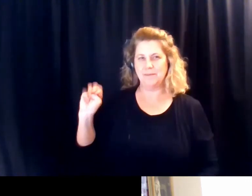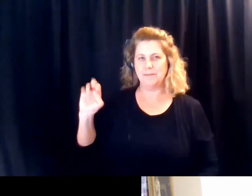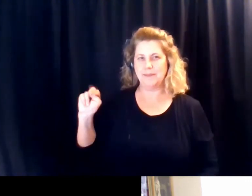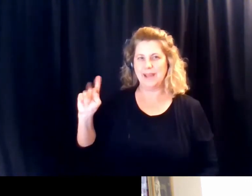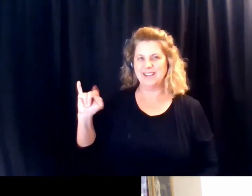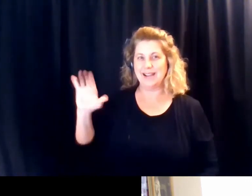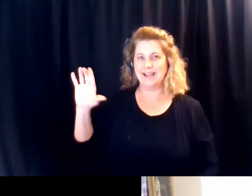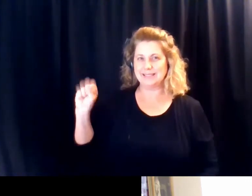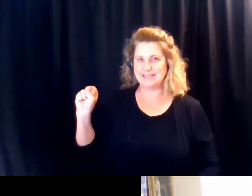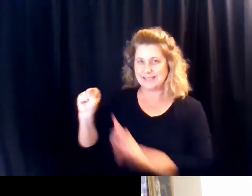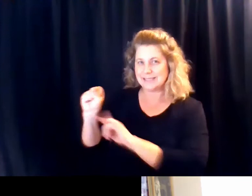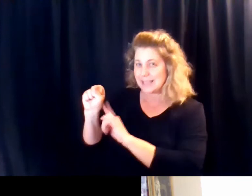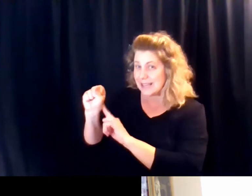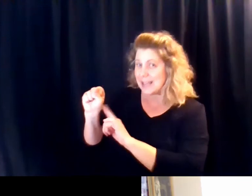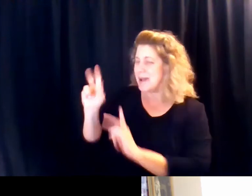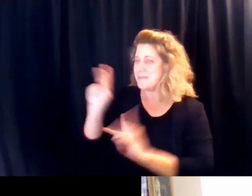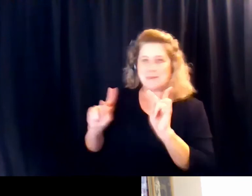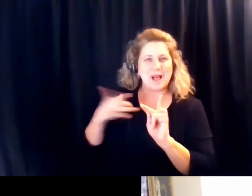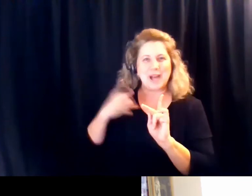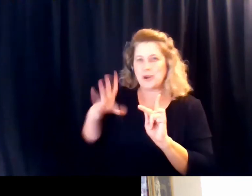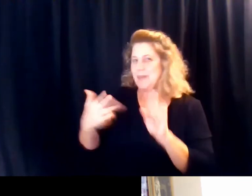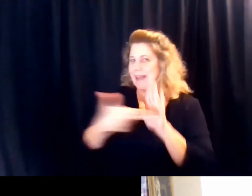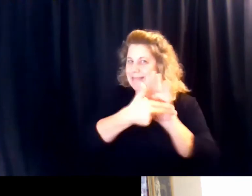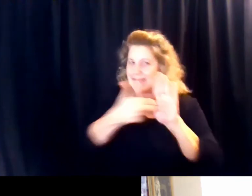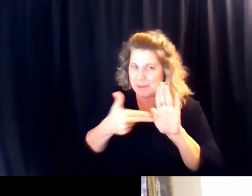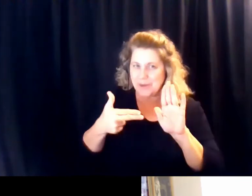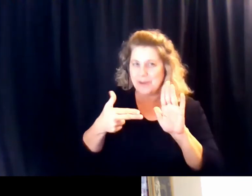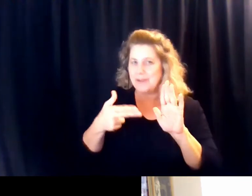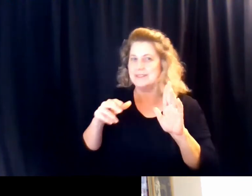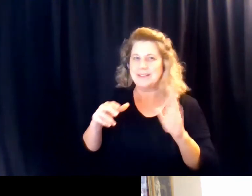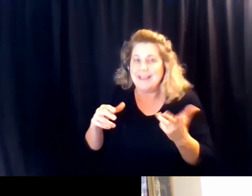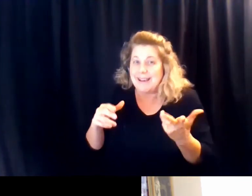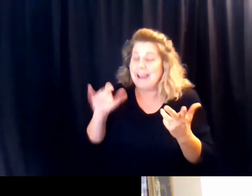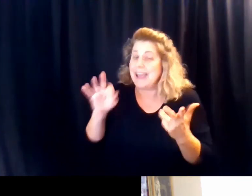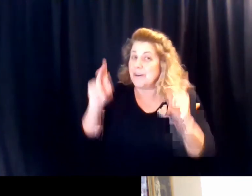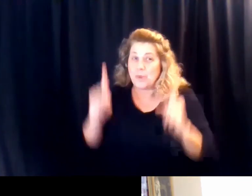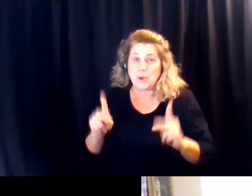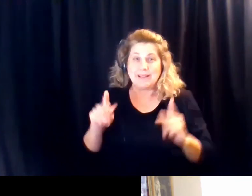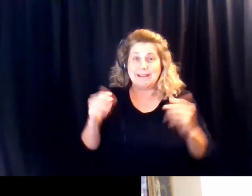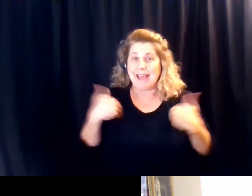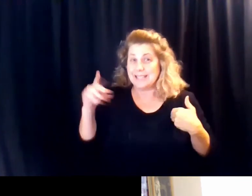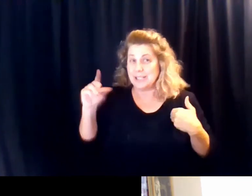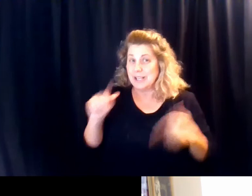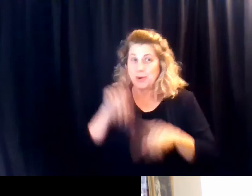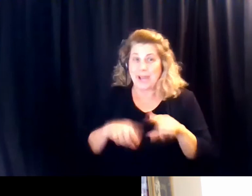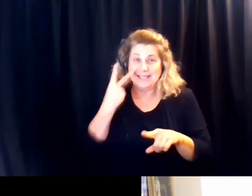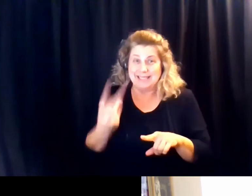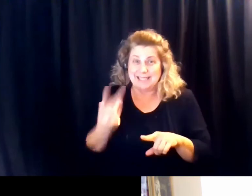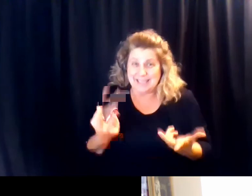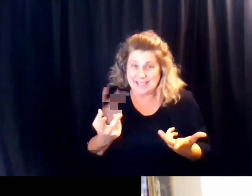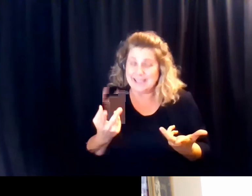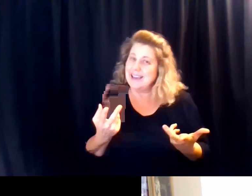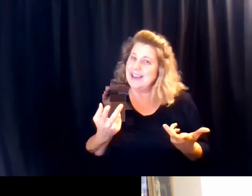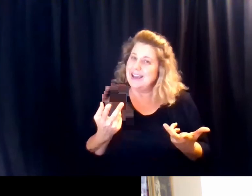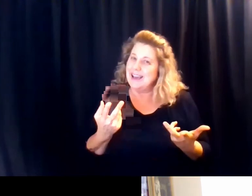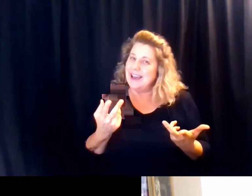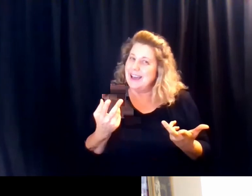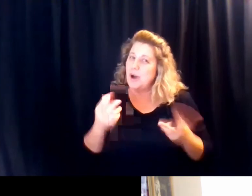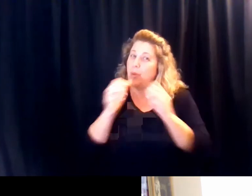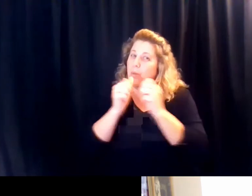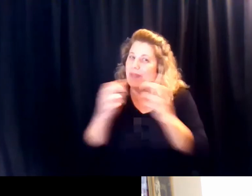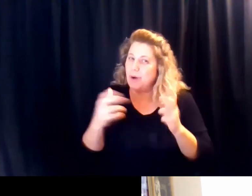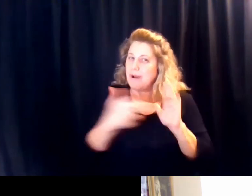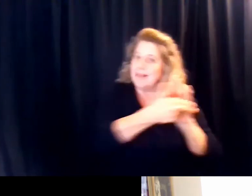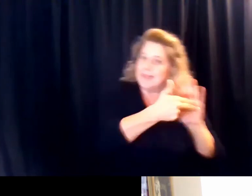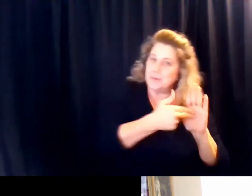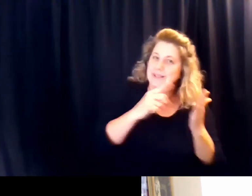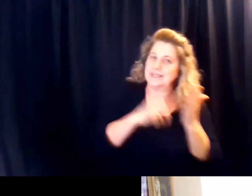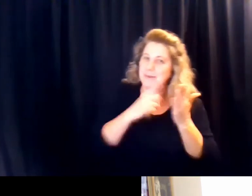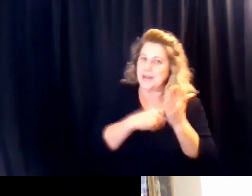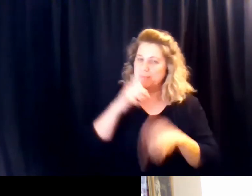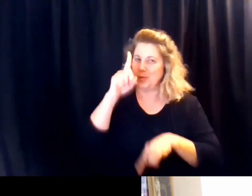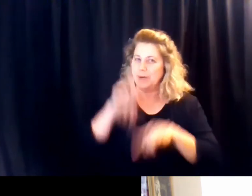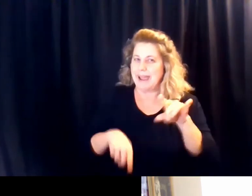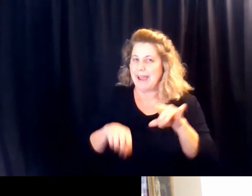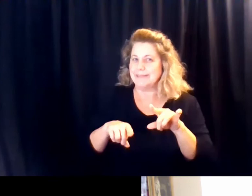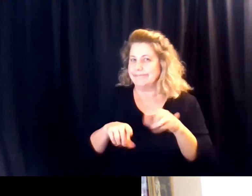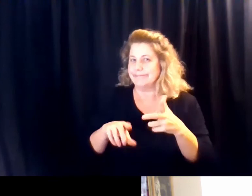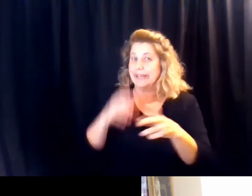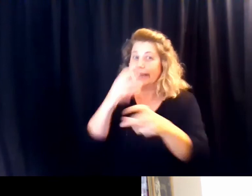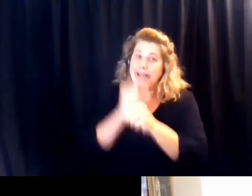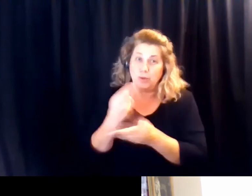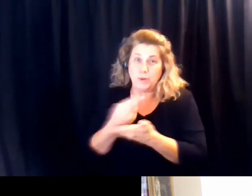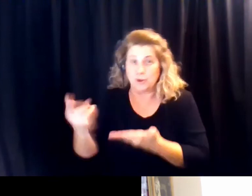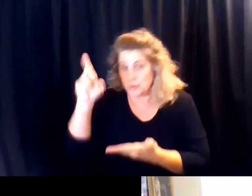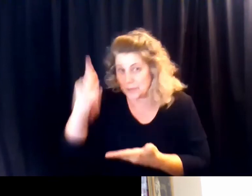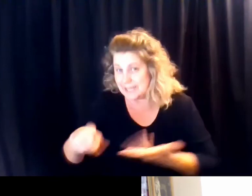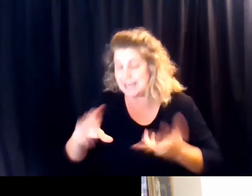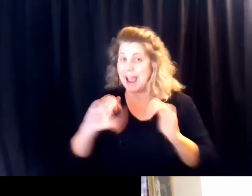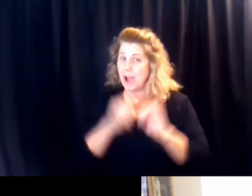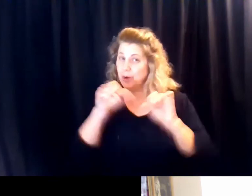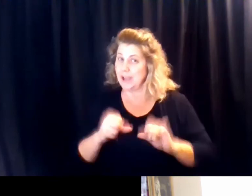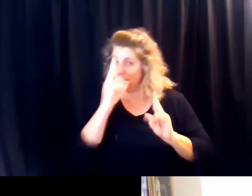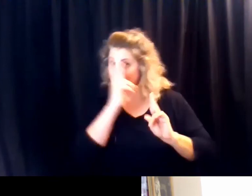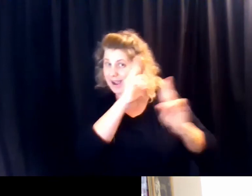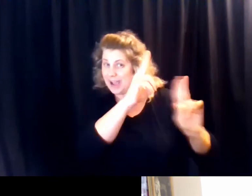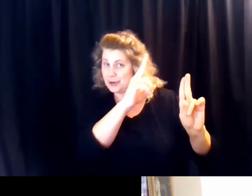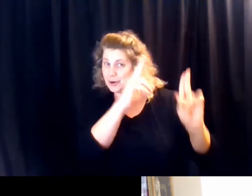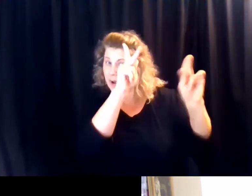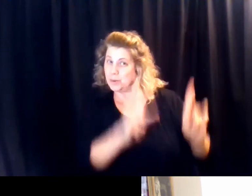Judith Heumann: You know you. I don't want to say in a blanket way, many of whom a well not be our friend when it comes to interpreting laws because of more narrowness of discrimination against disabled people Supreme Court justices that are going to need to be appointed next year.